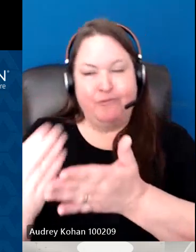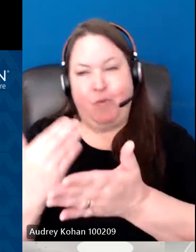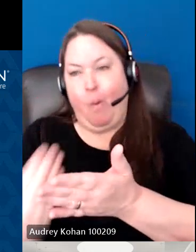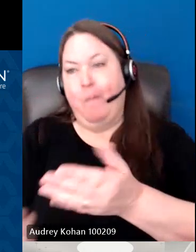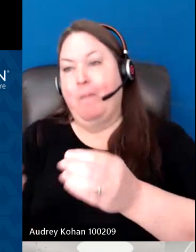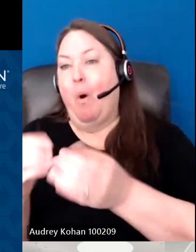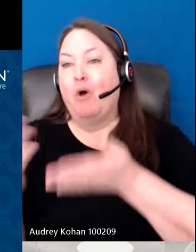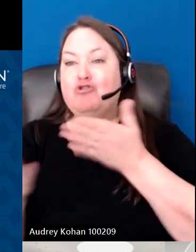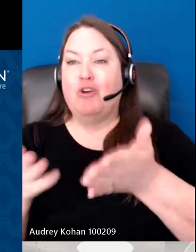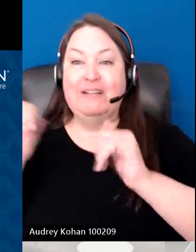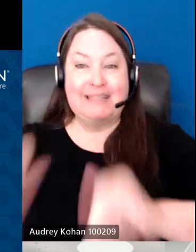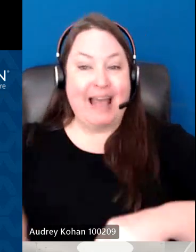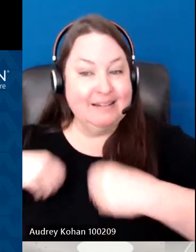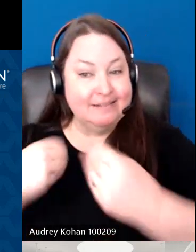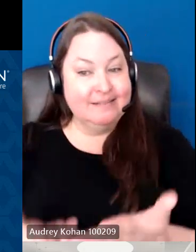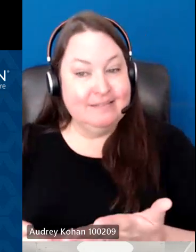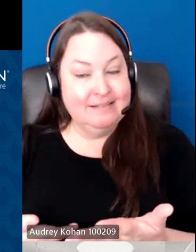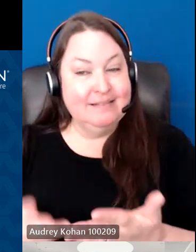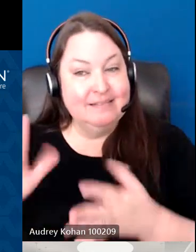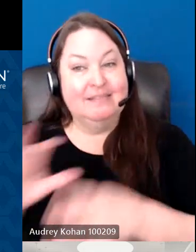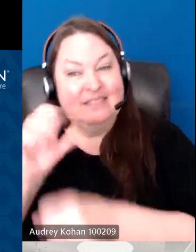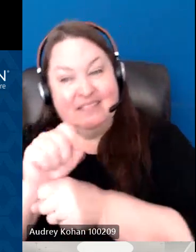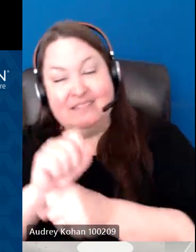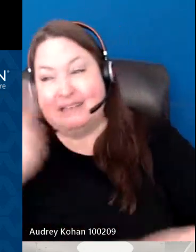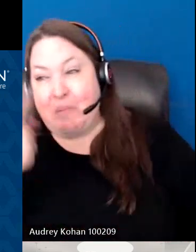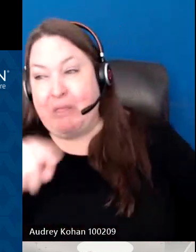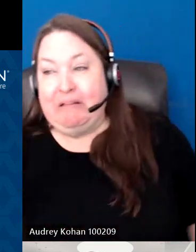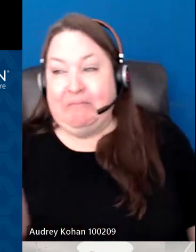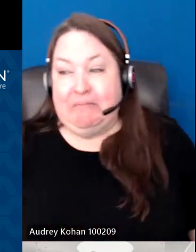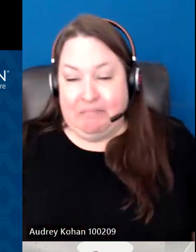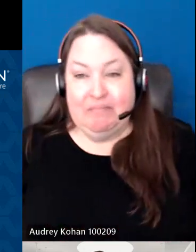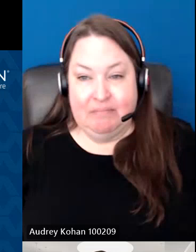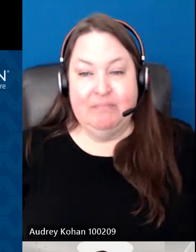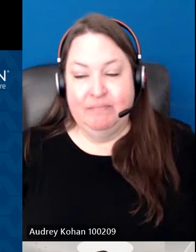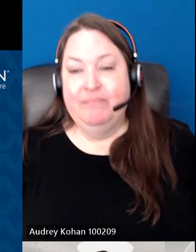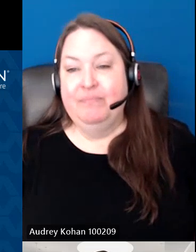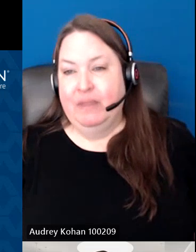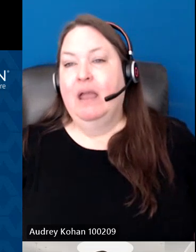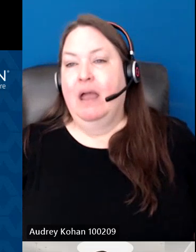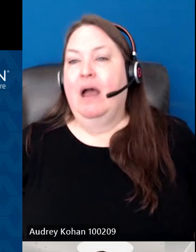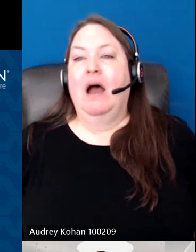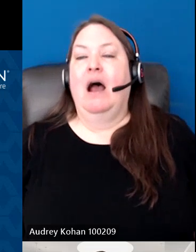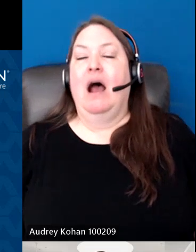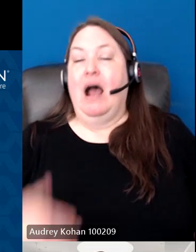can be rendered or scheduled or something like that um just because something might fall outside